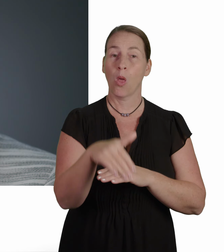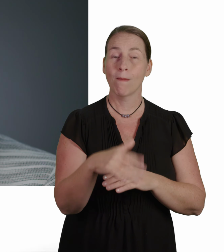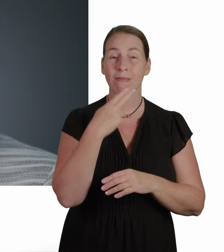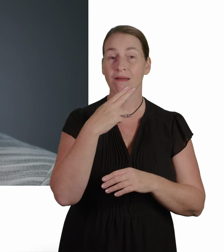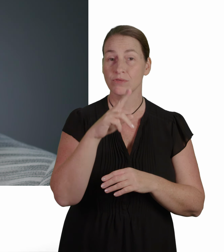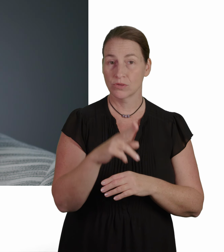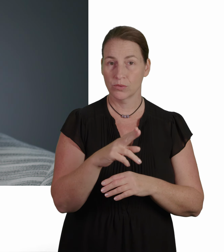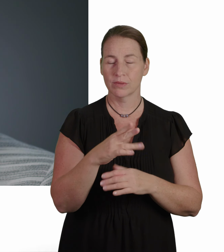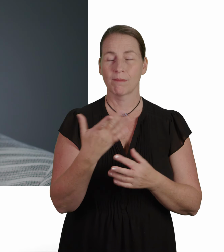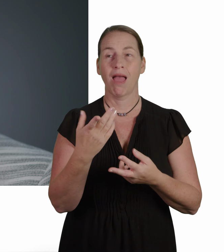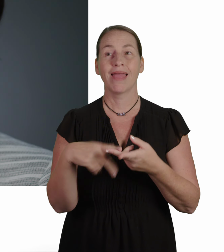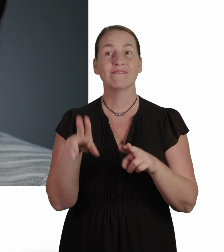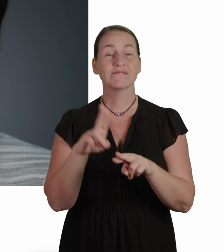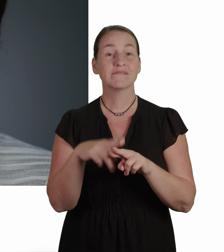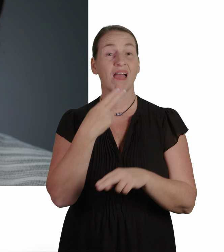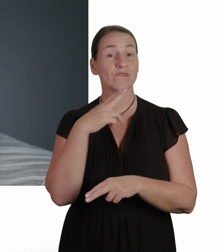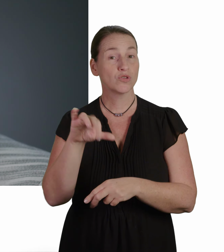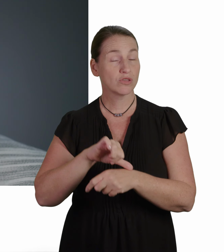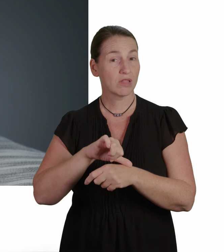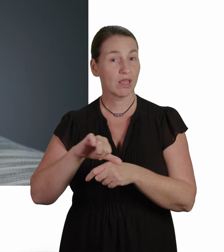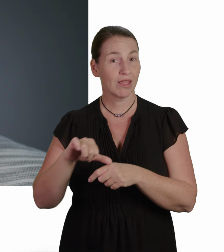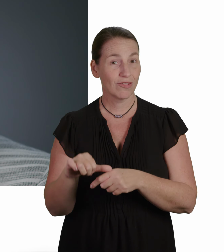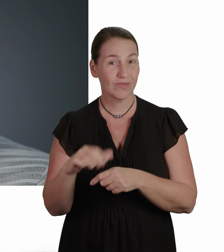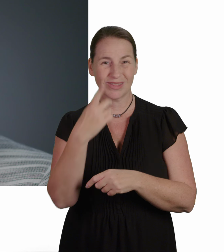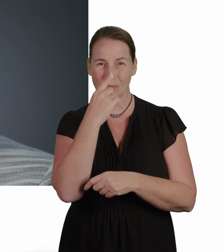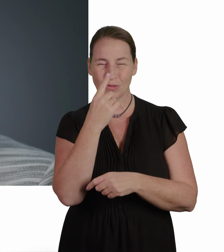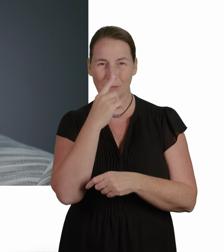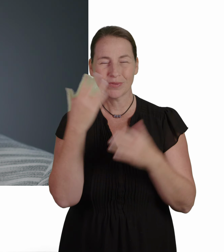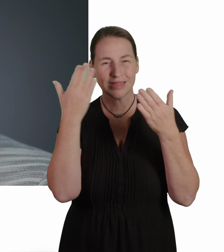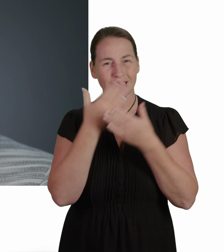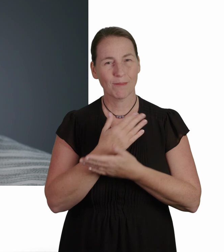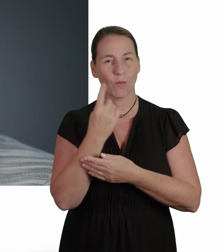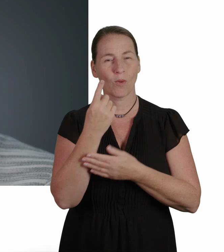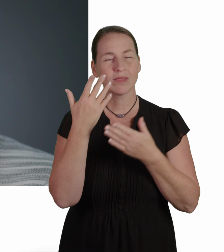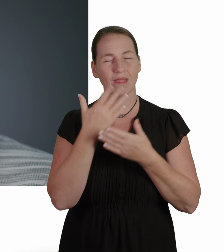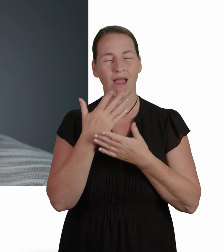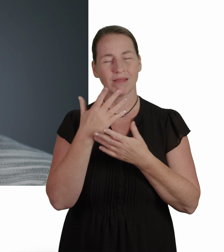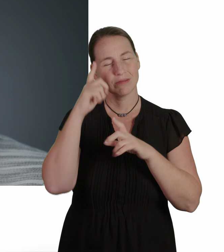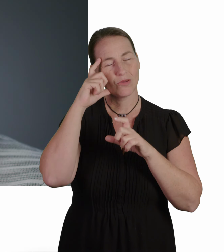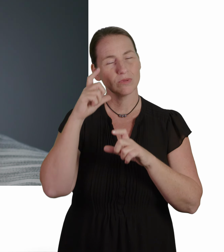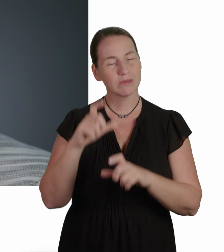later on in the afternoon. If perhaps you're a little bit later on in the afternoon to have the surgery, then you might need to stay one night.